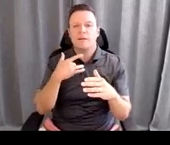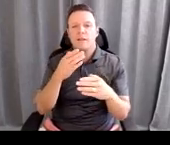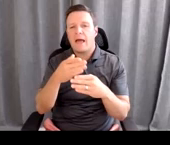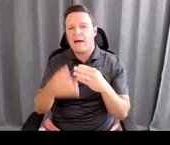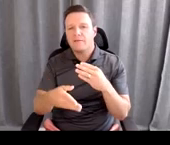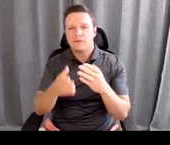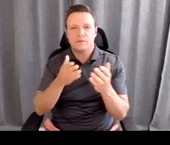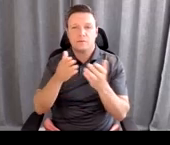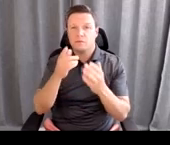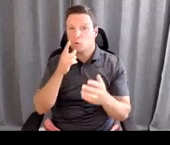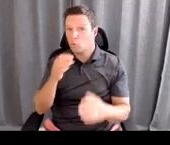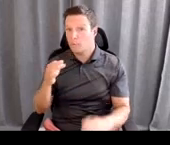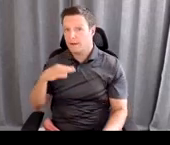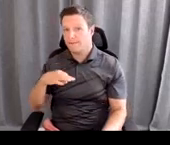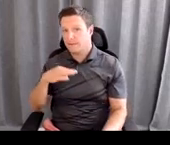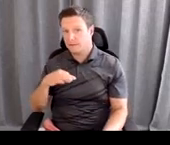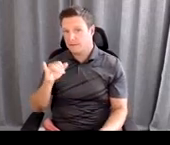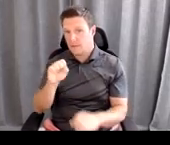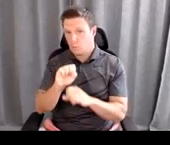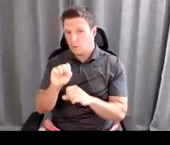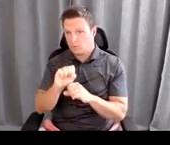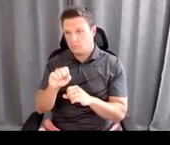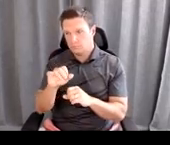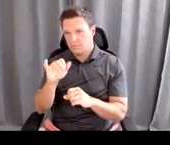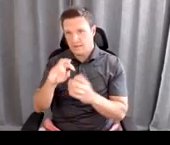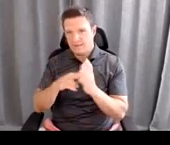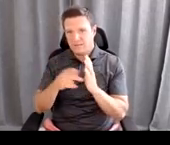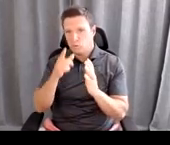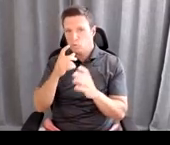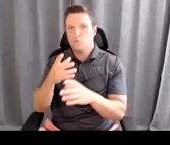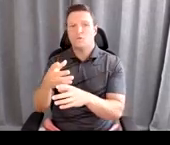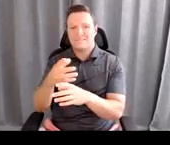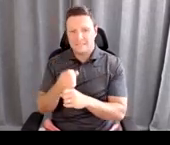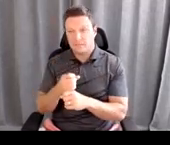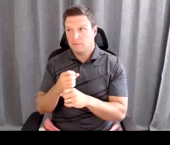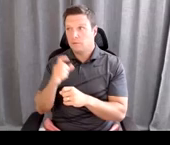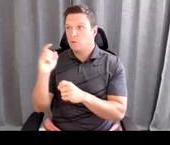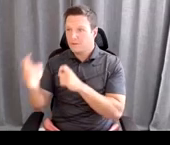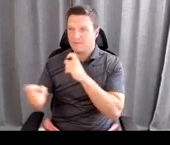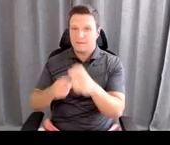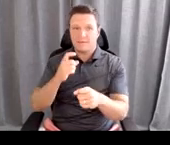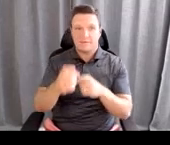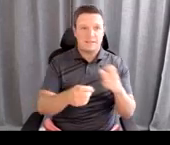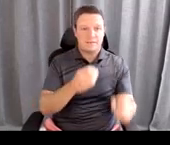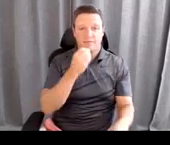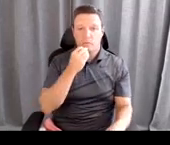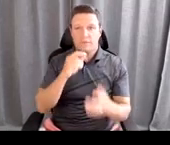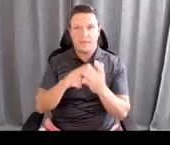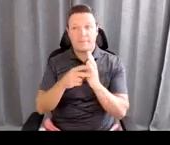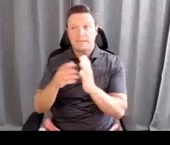of your work of that service is the recipient of it. So if you're handing out canned foods, it's literally the person who is receiving that thing.